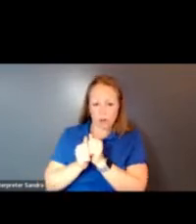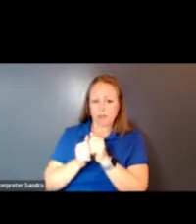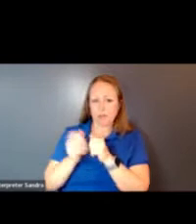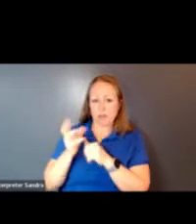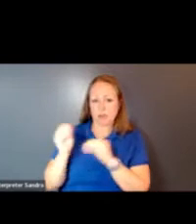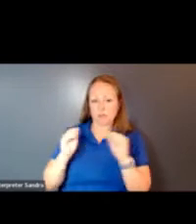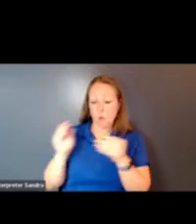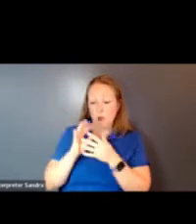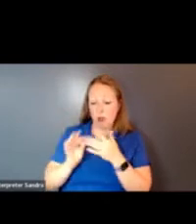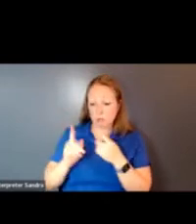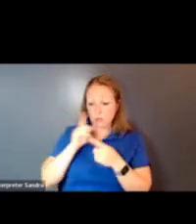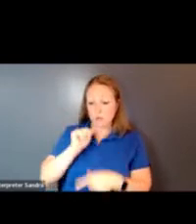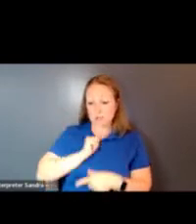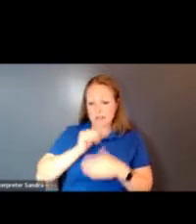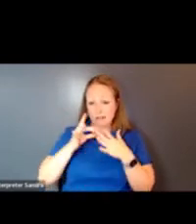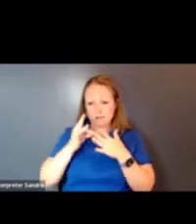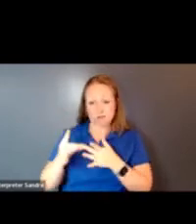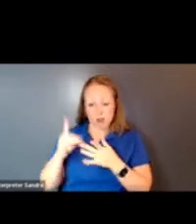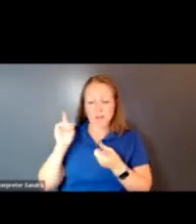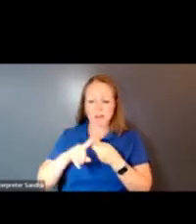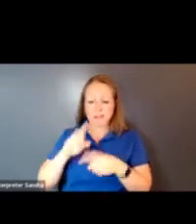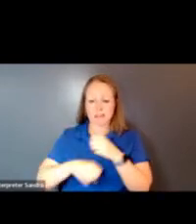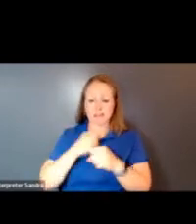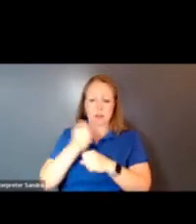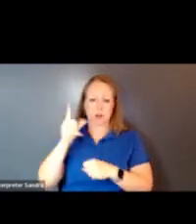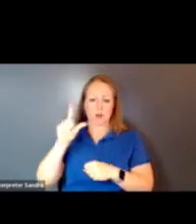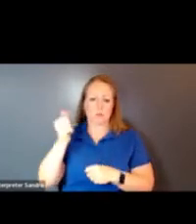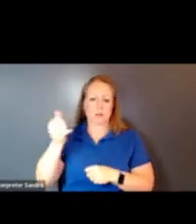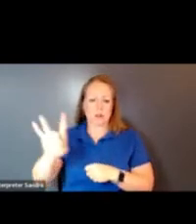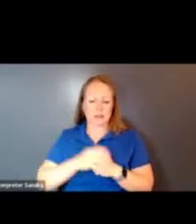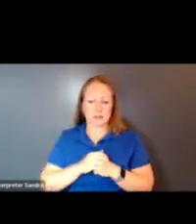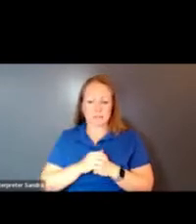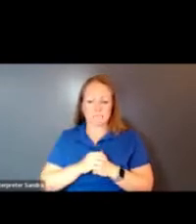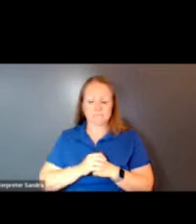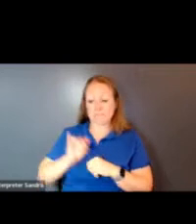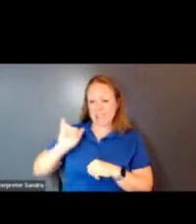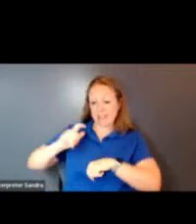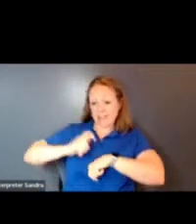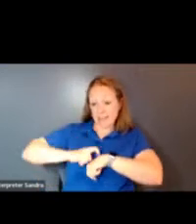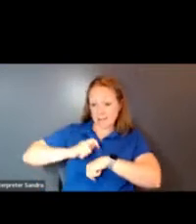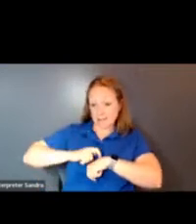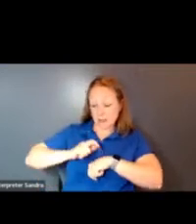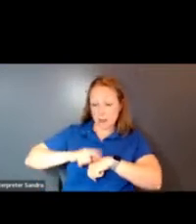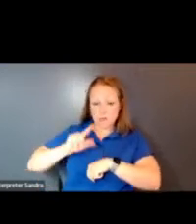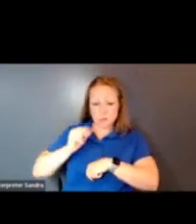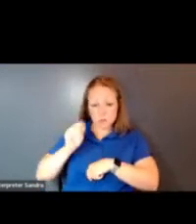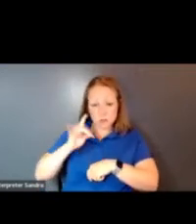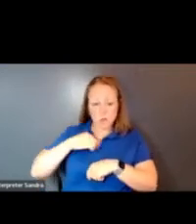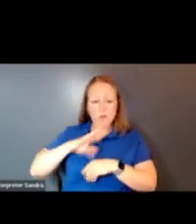2018. At that time, we added a service called participant